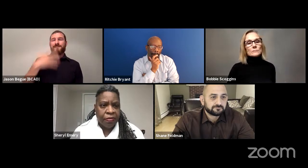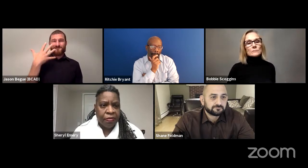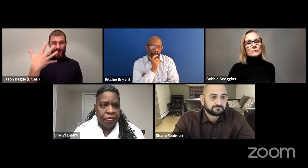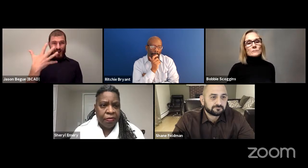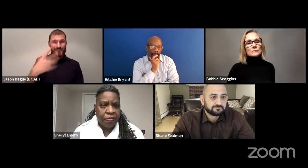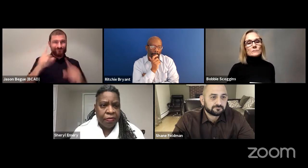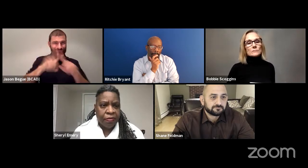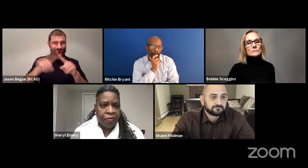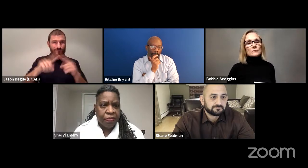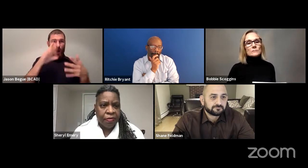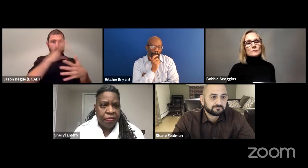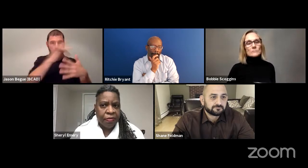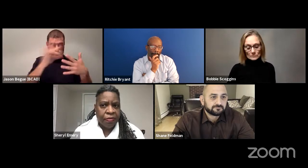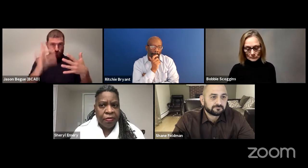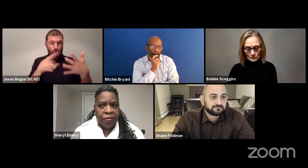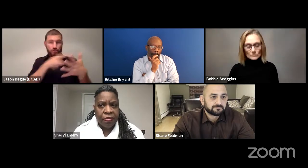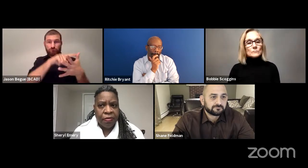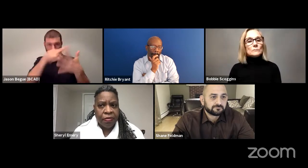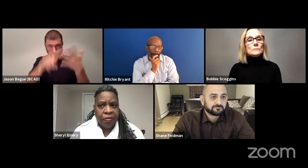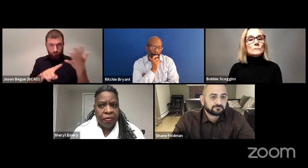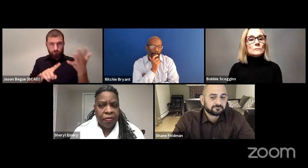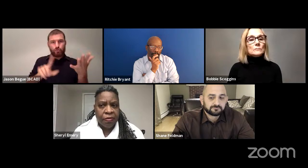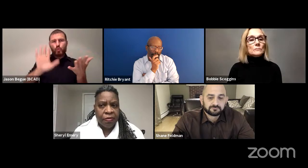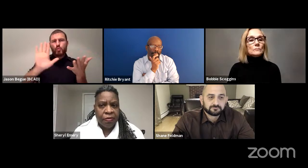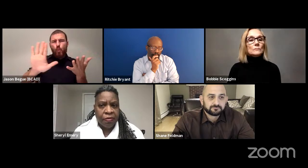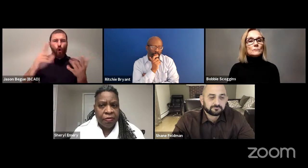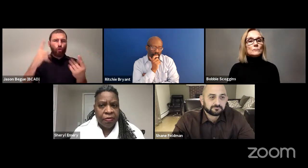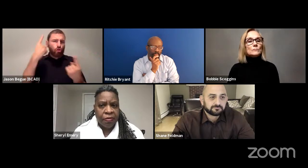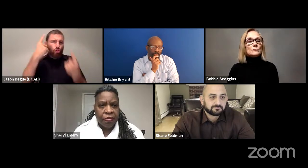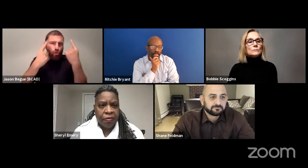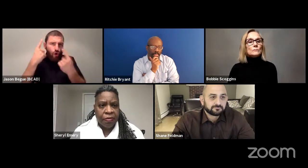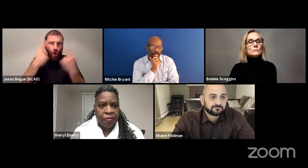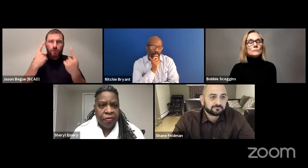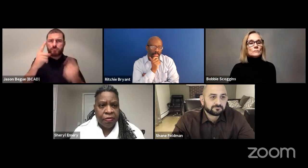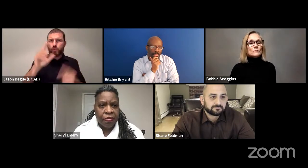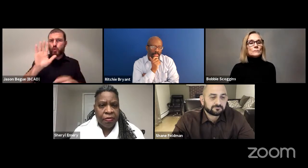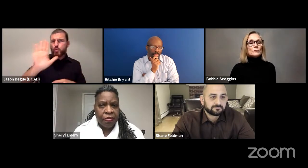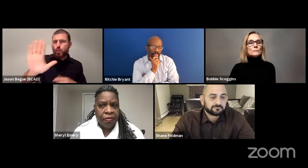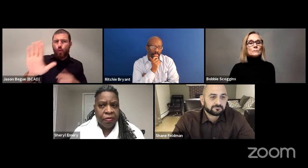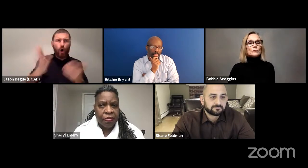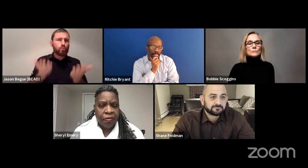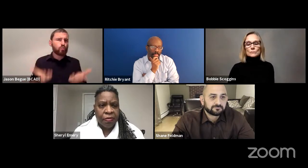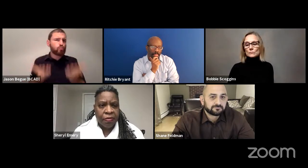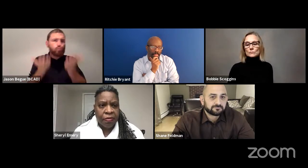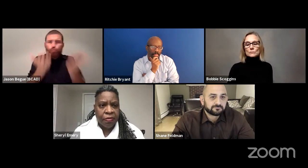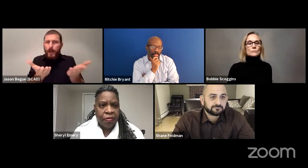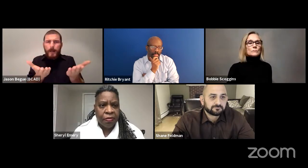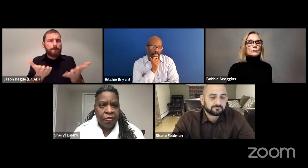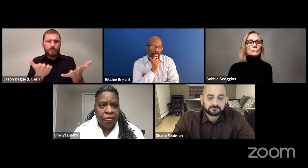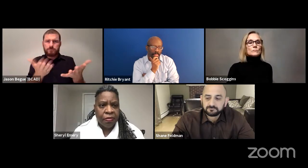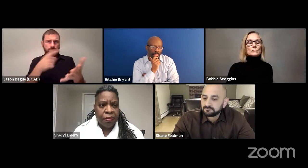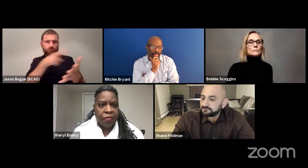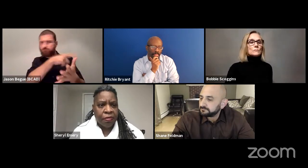JCR, as it is written, there are five different possible policy options that have been outlined.